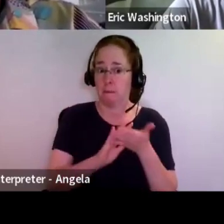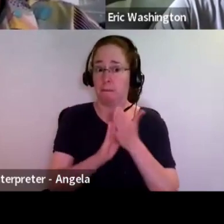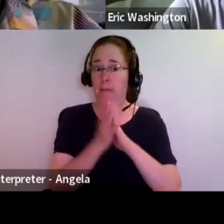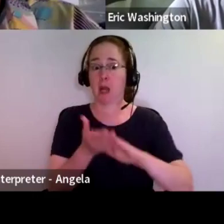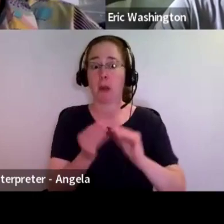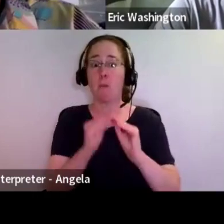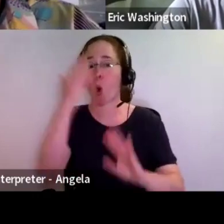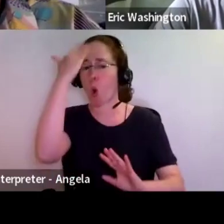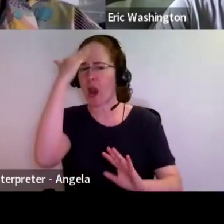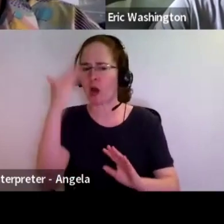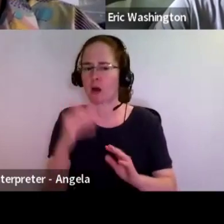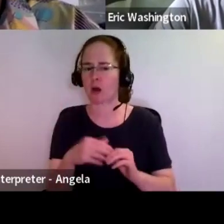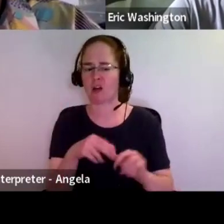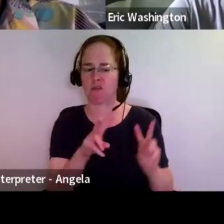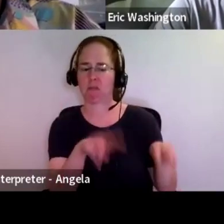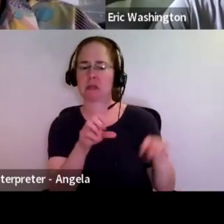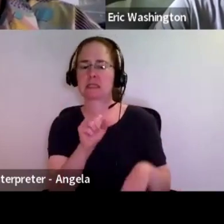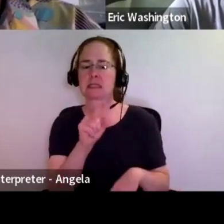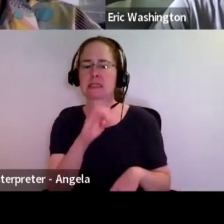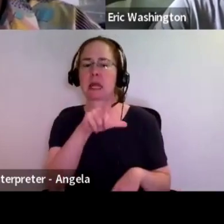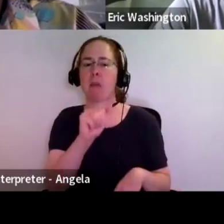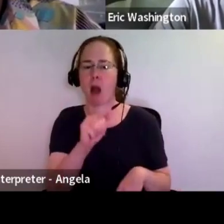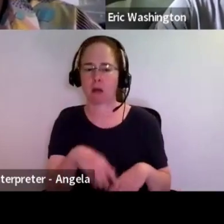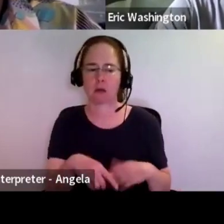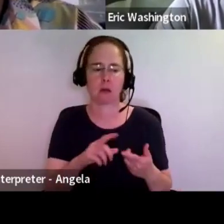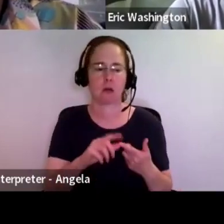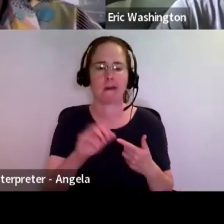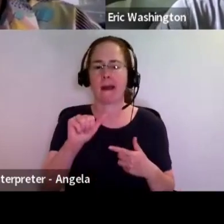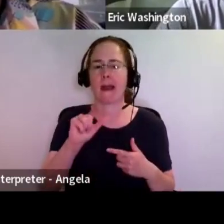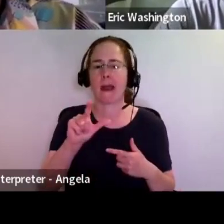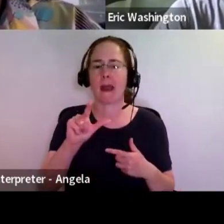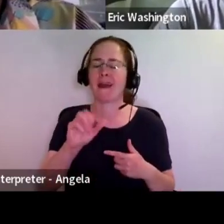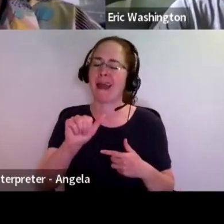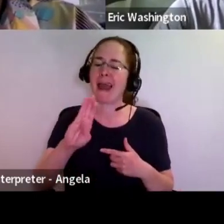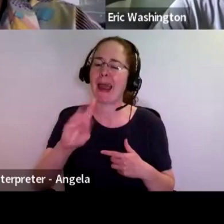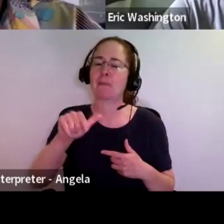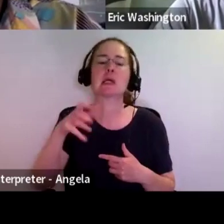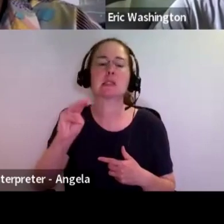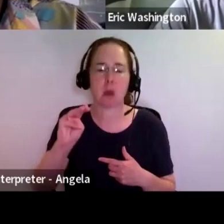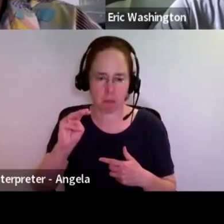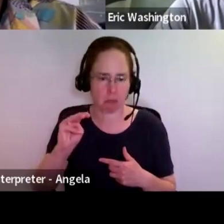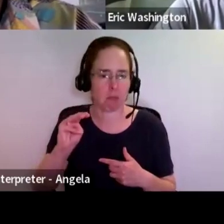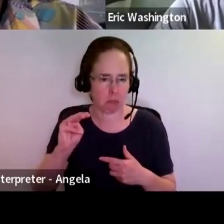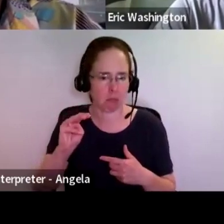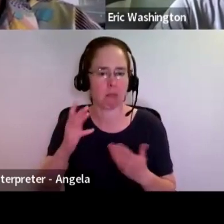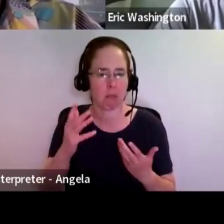aware of stigma and the ableism that exists in a society, um, I